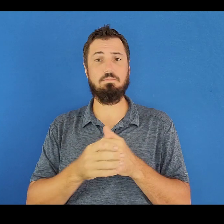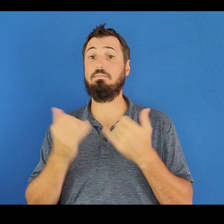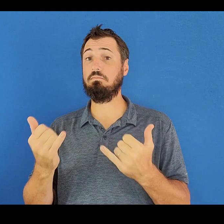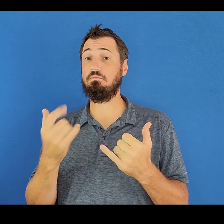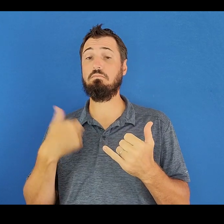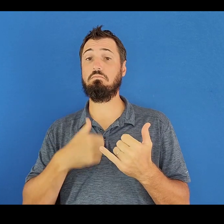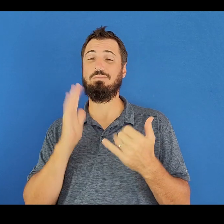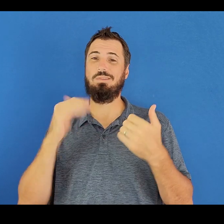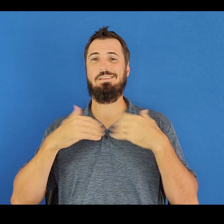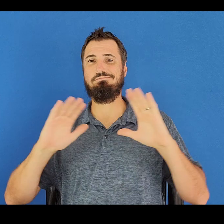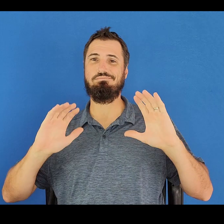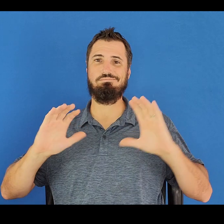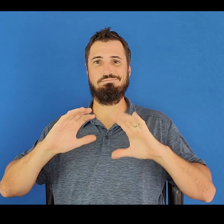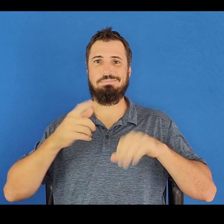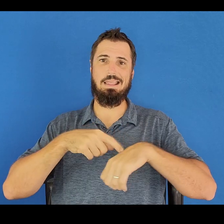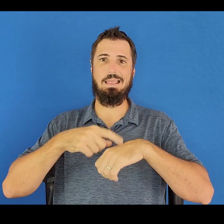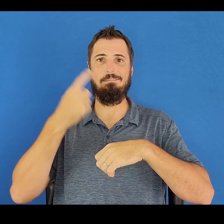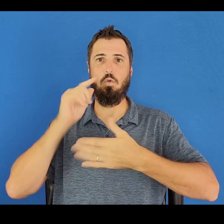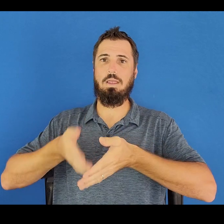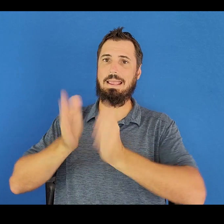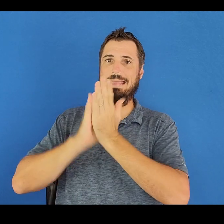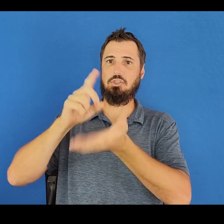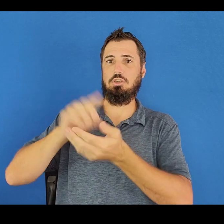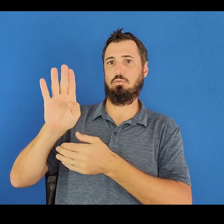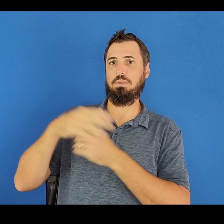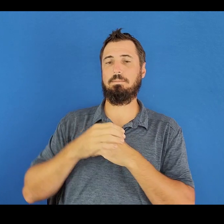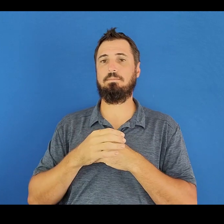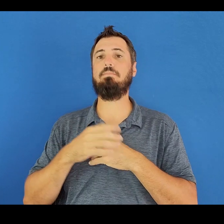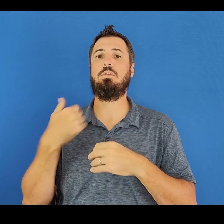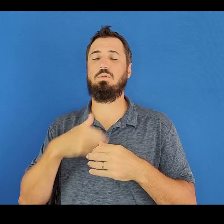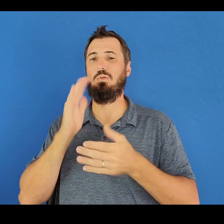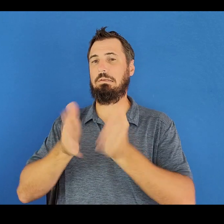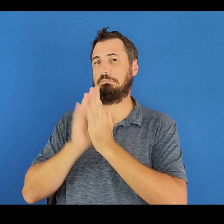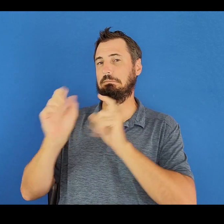Now it’s time for Ask Dr B, with our Kauai District Health Officer Dr Janet Berreman